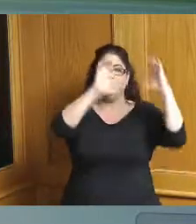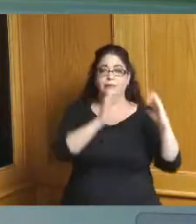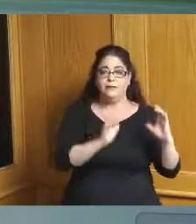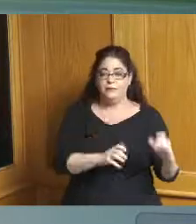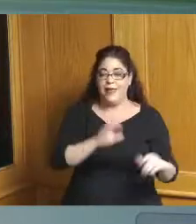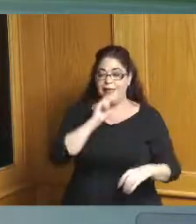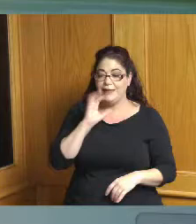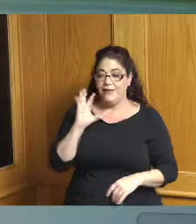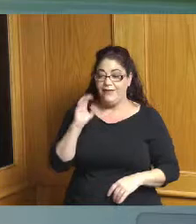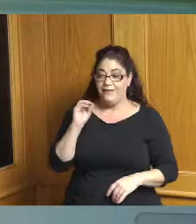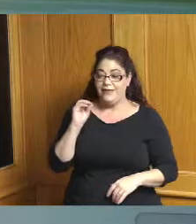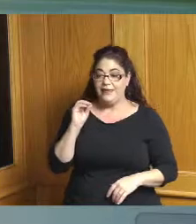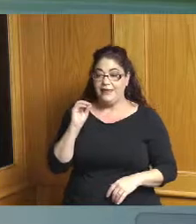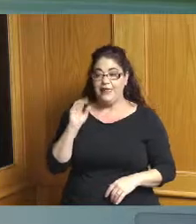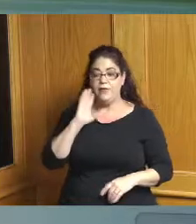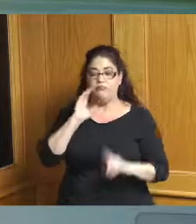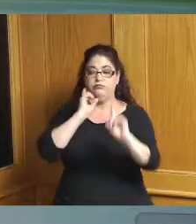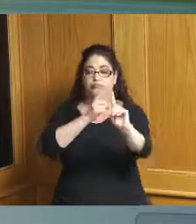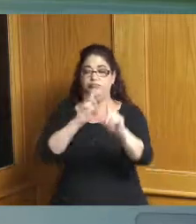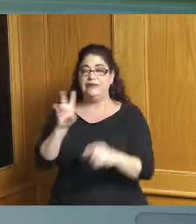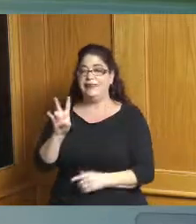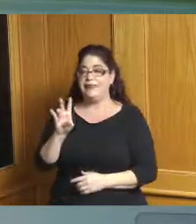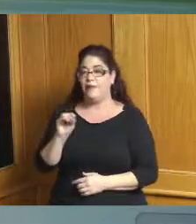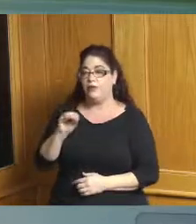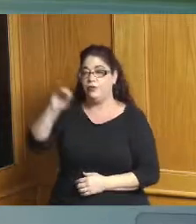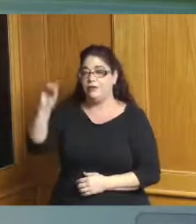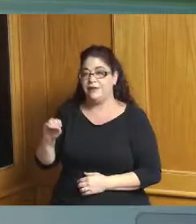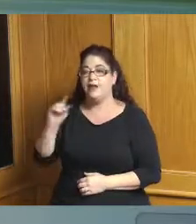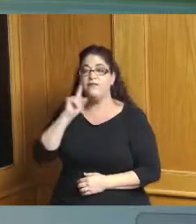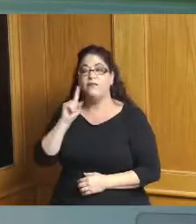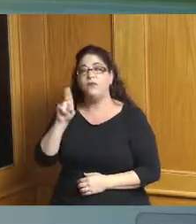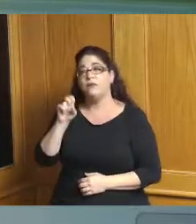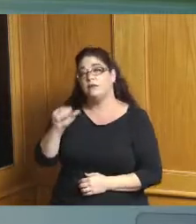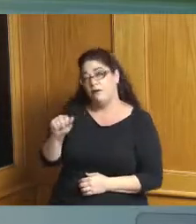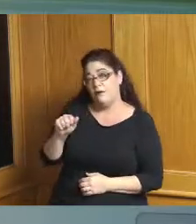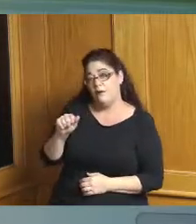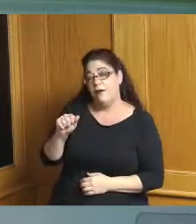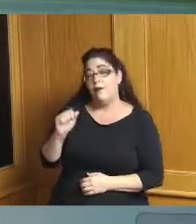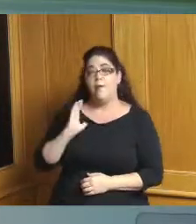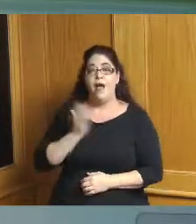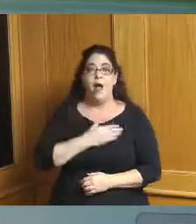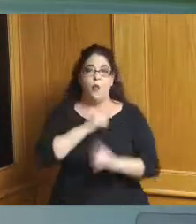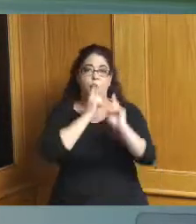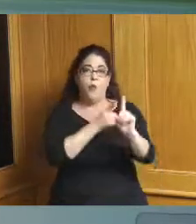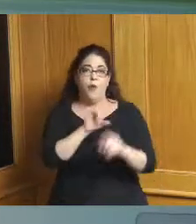met the national goal which is 70 vaccination and then we continue to work on those other age groups